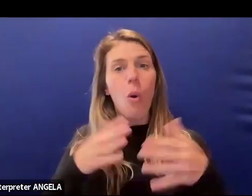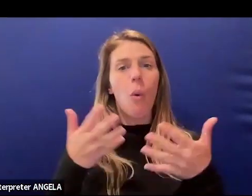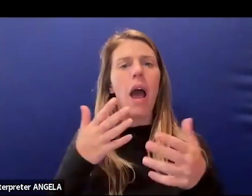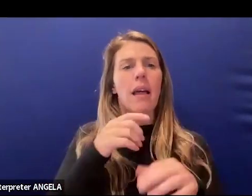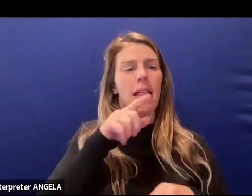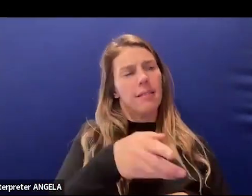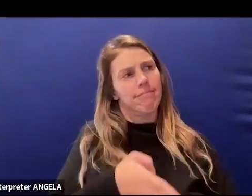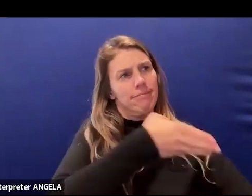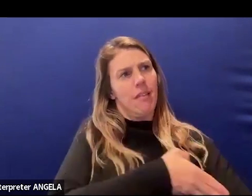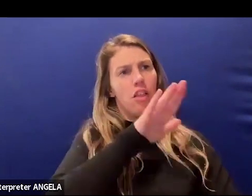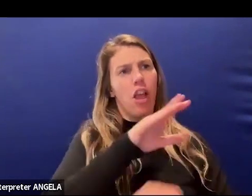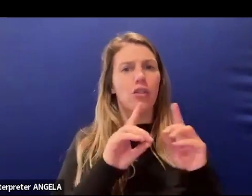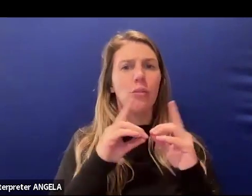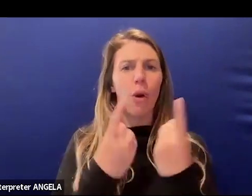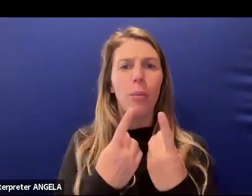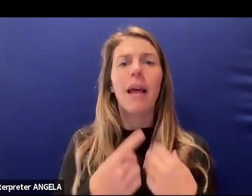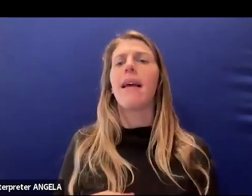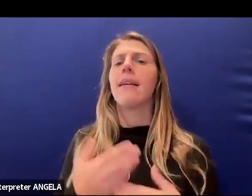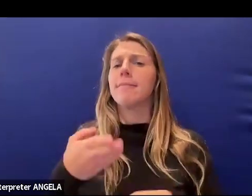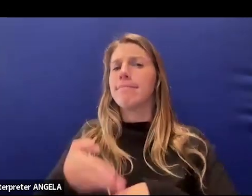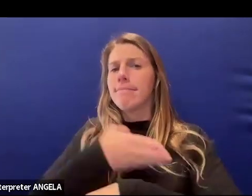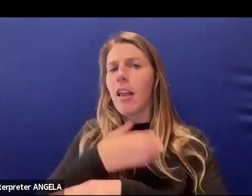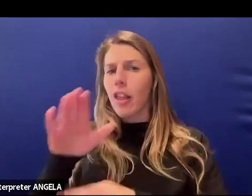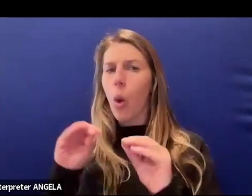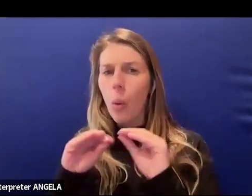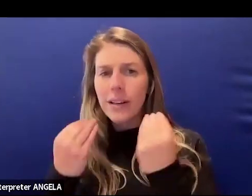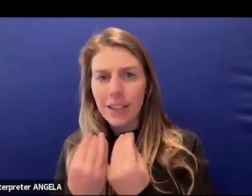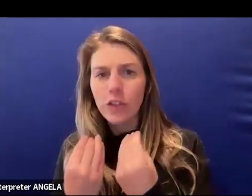about how do they make their departments better, how can they improve their organizations?